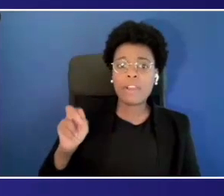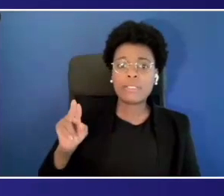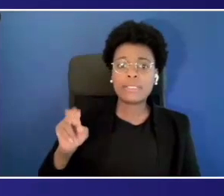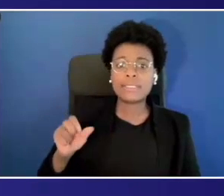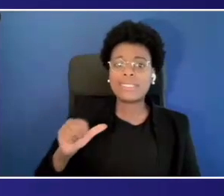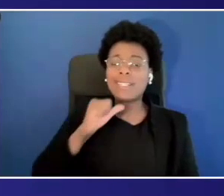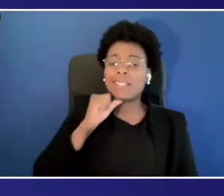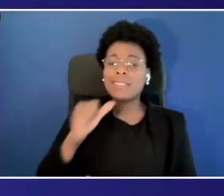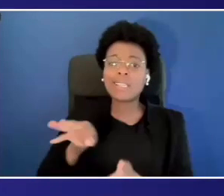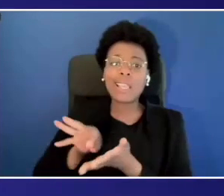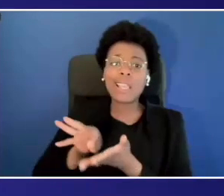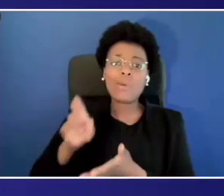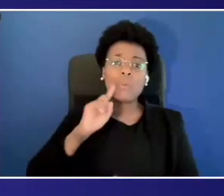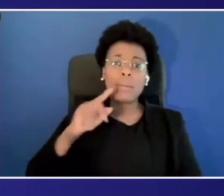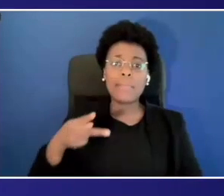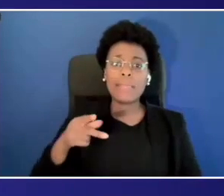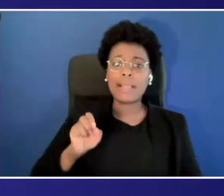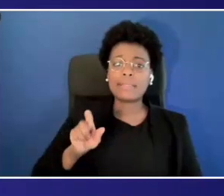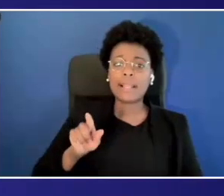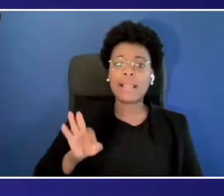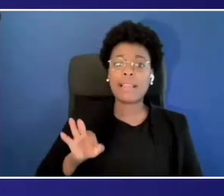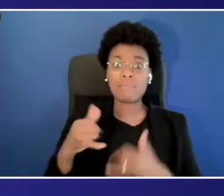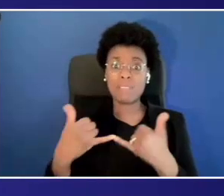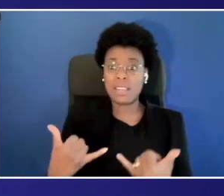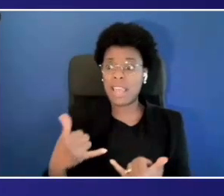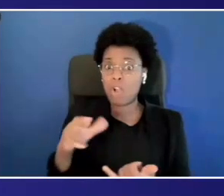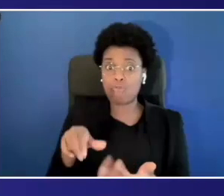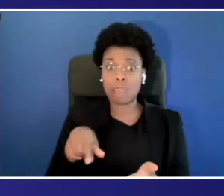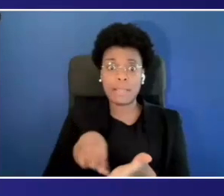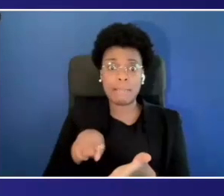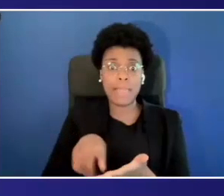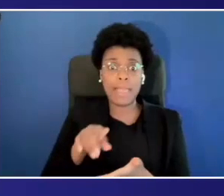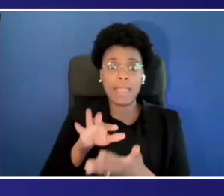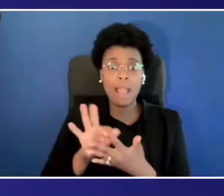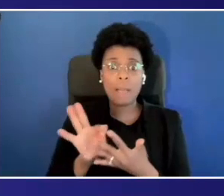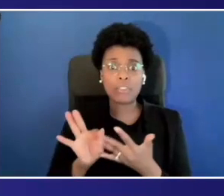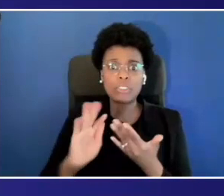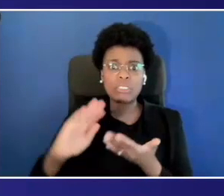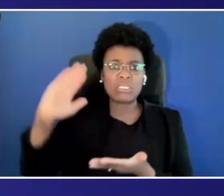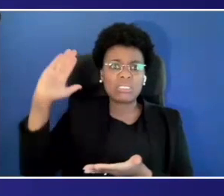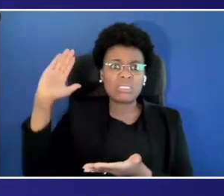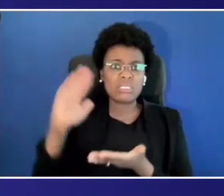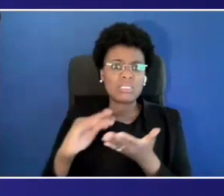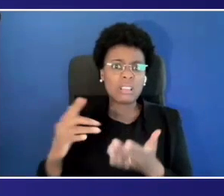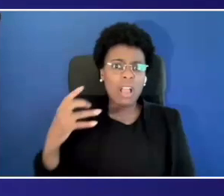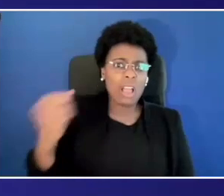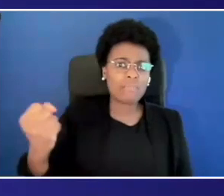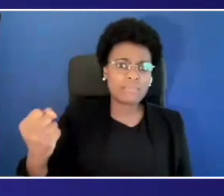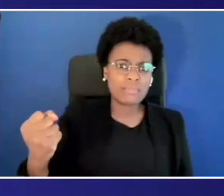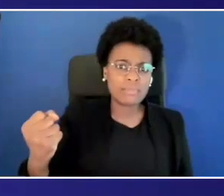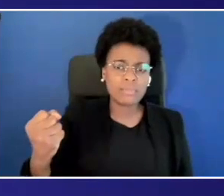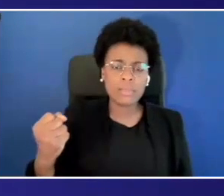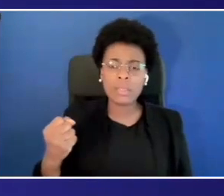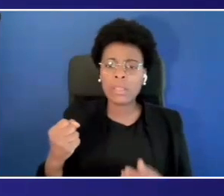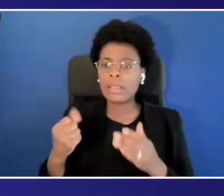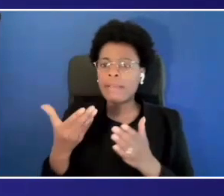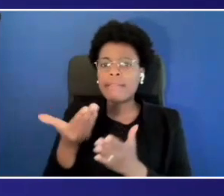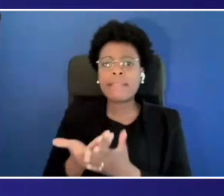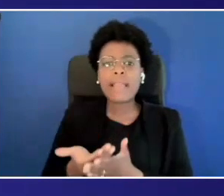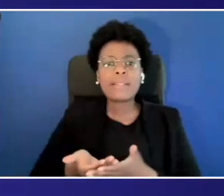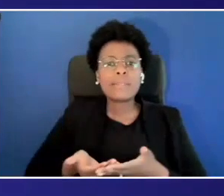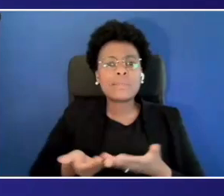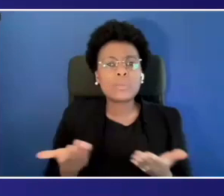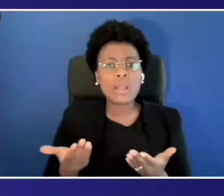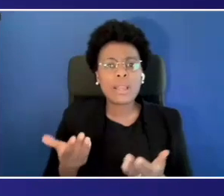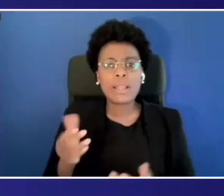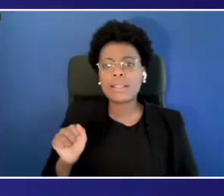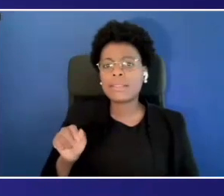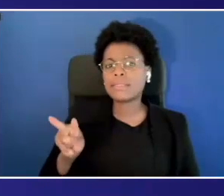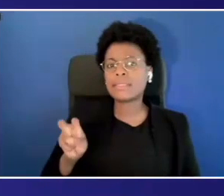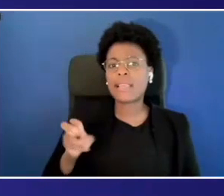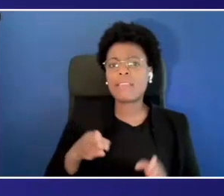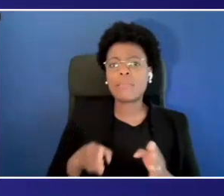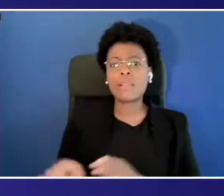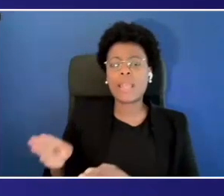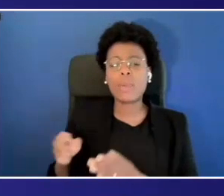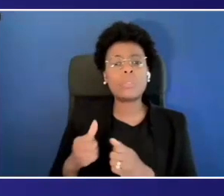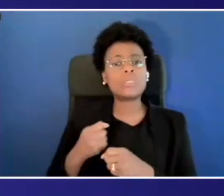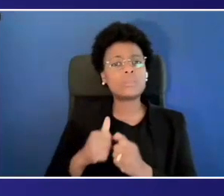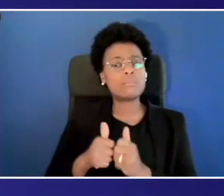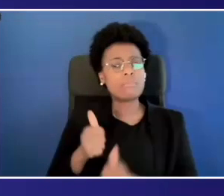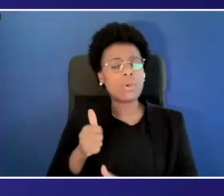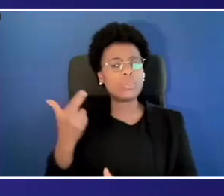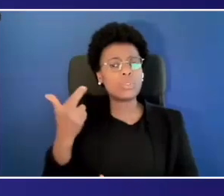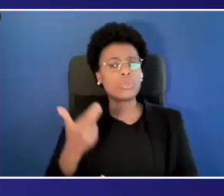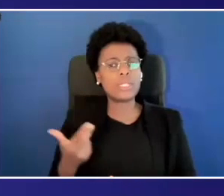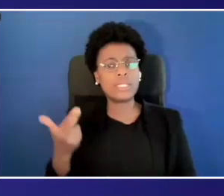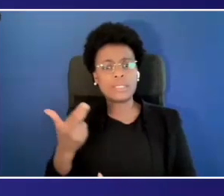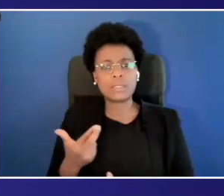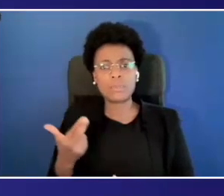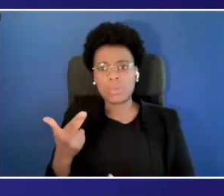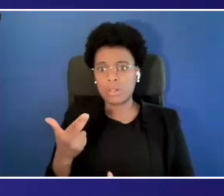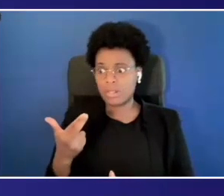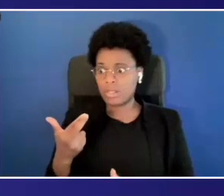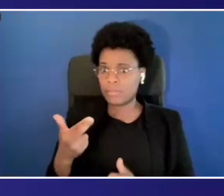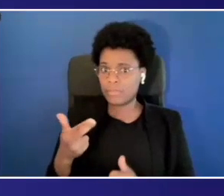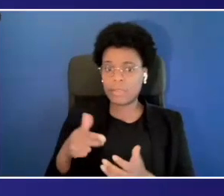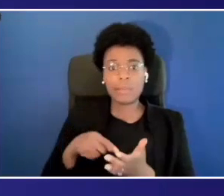Now we're having nearly all of our repayment options stripped from us. The fact of the matter is, the save plan offered the most reasonable repayment plan for those of us in these lower paid jobs.